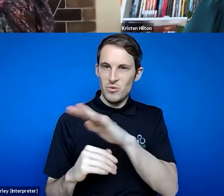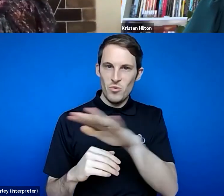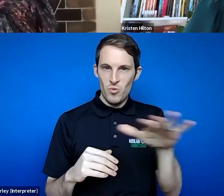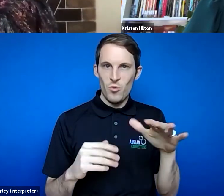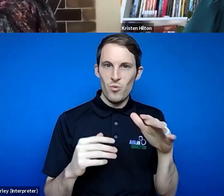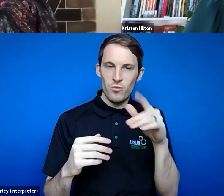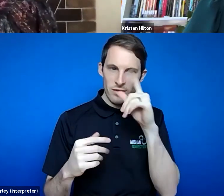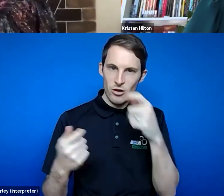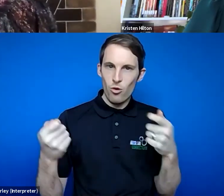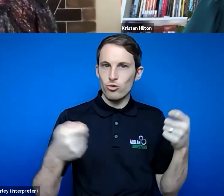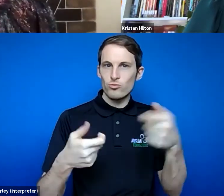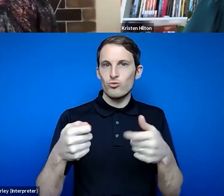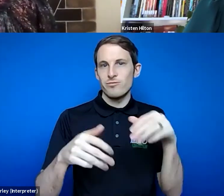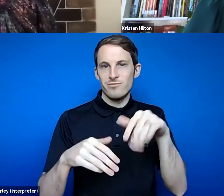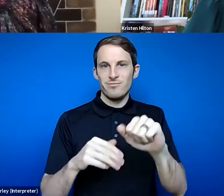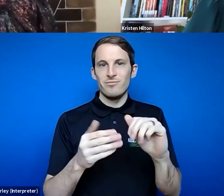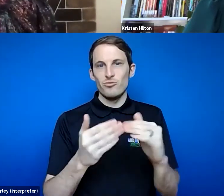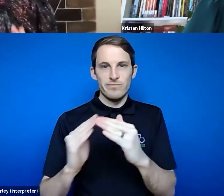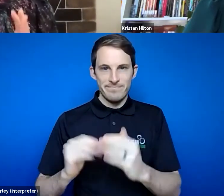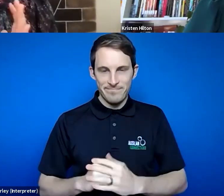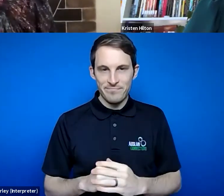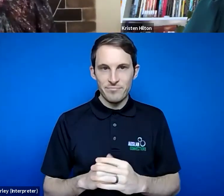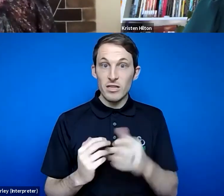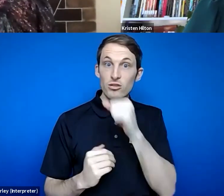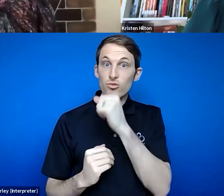inclusive we will be. Gender, of course, isn't the only grounds